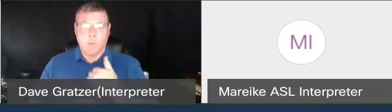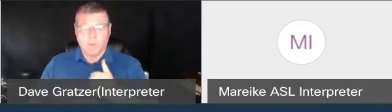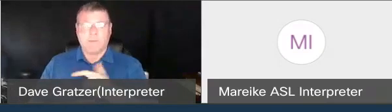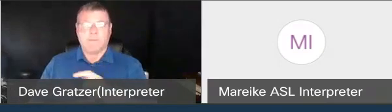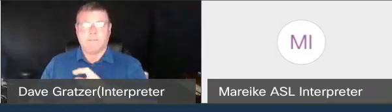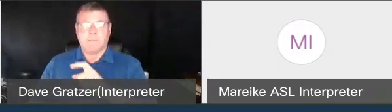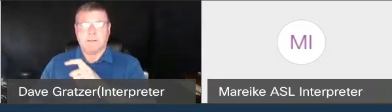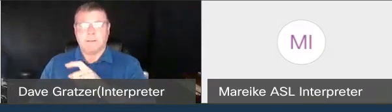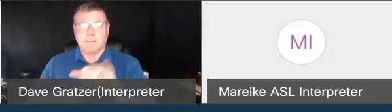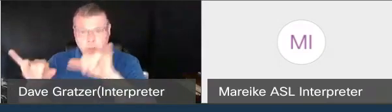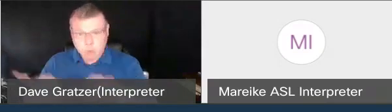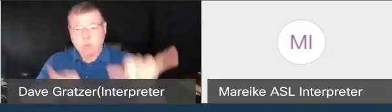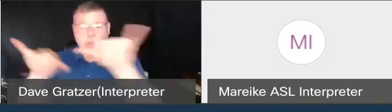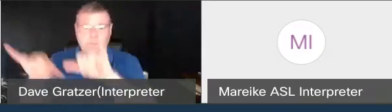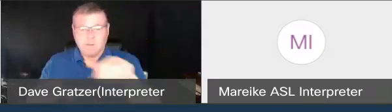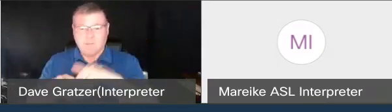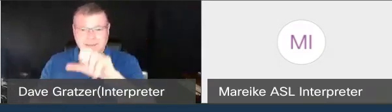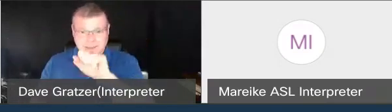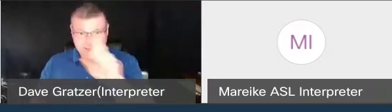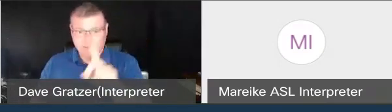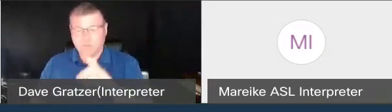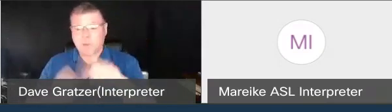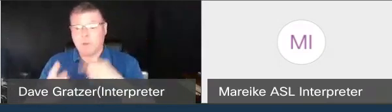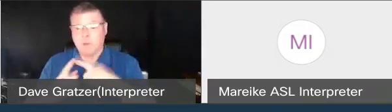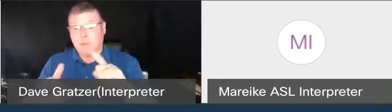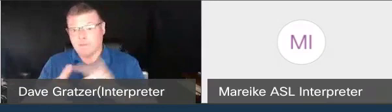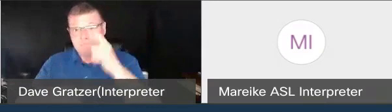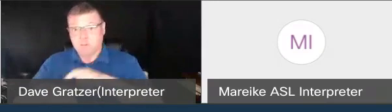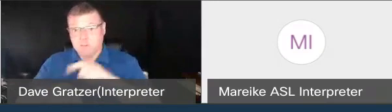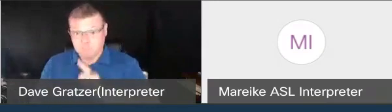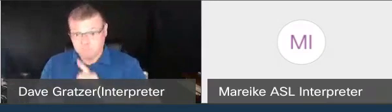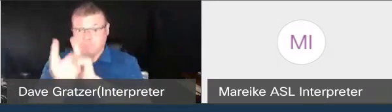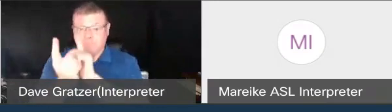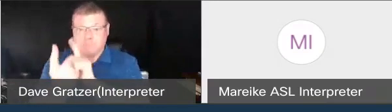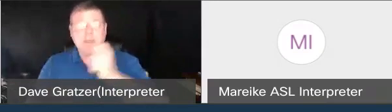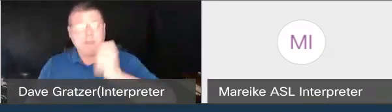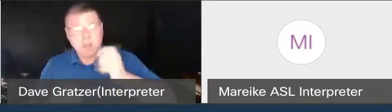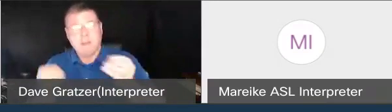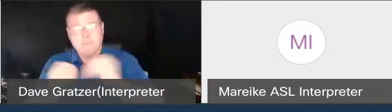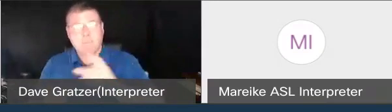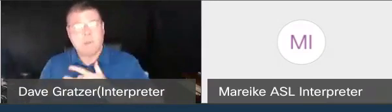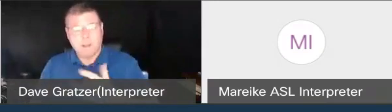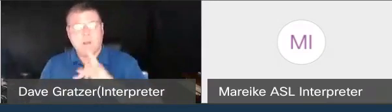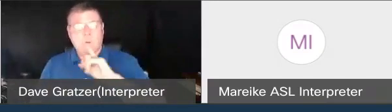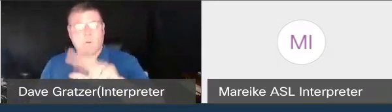sentencing structure in San Diego, so that on the first encounter, the judge is most likely gonna, uh, order 30 days in jail